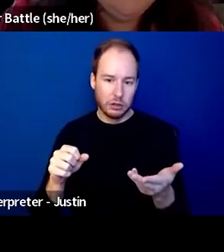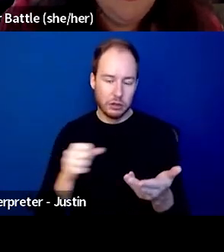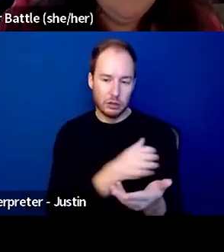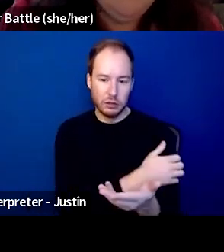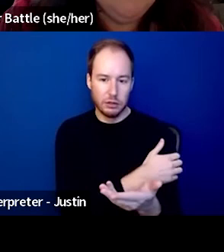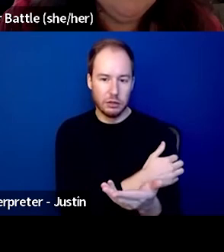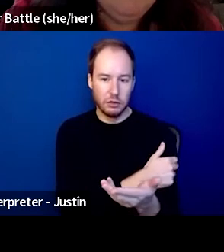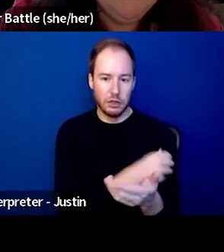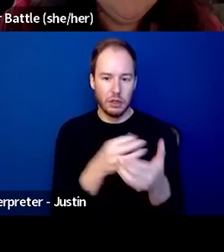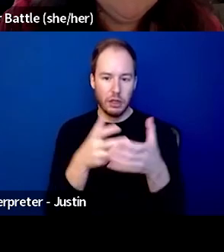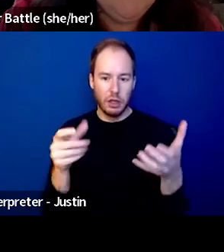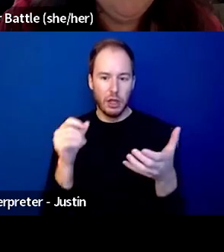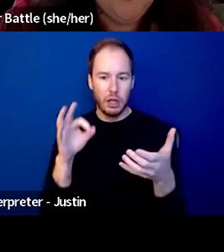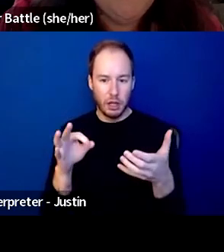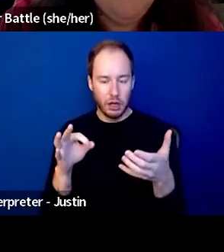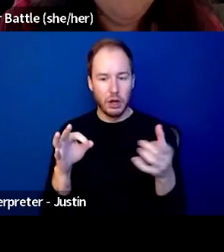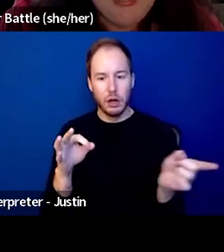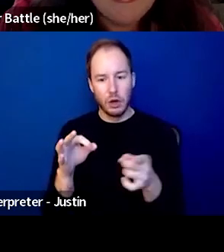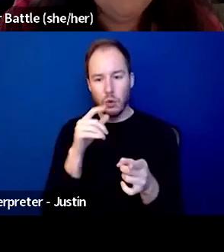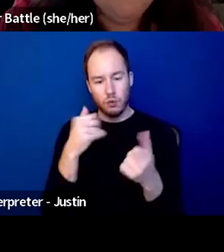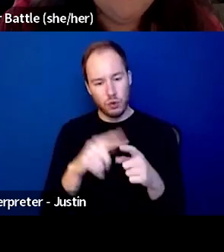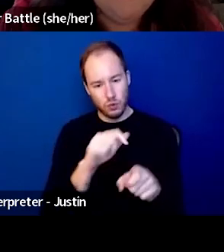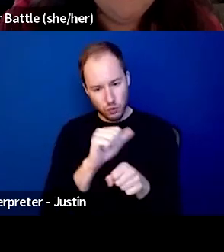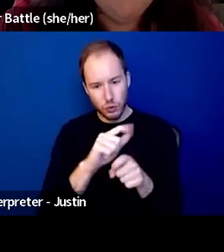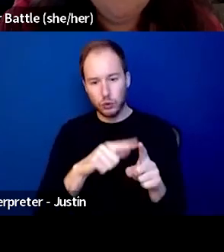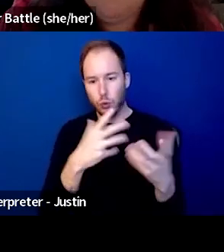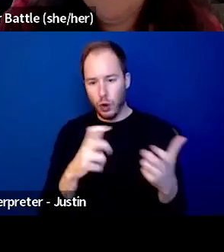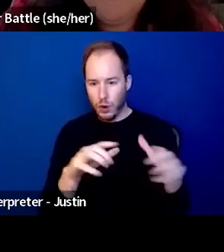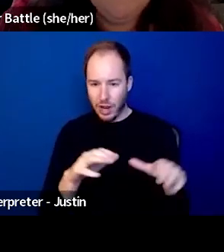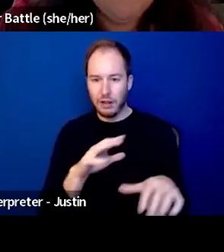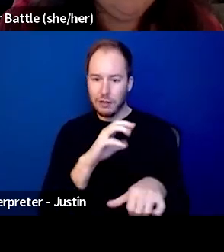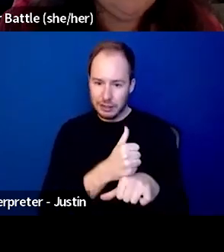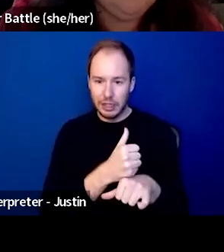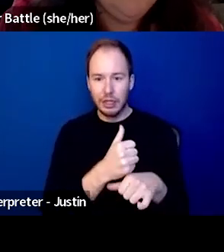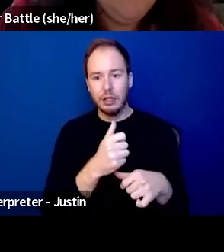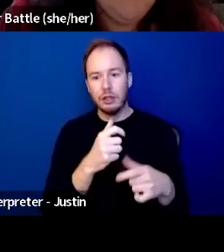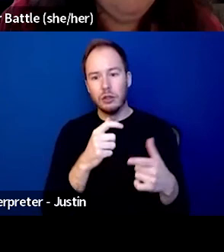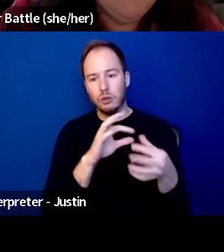There's a lot of communities who are working on actively, I think LA here, too,